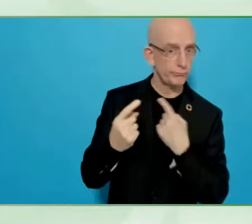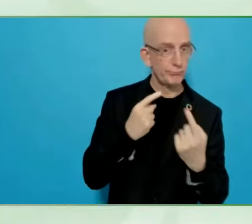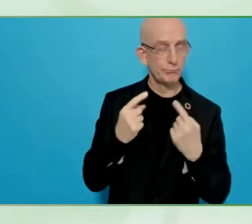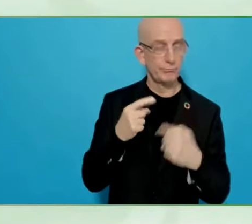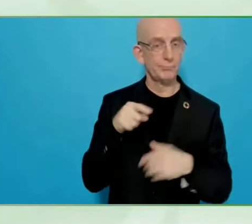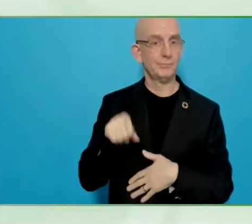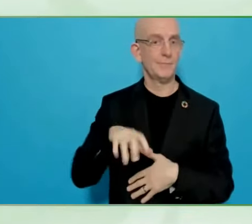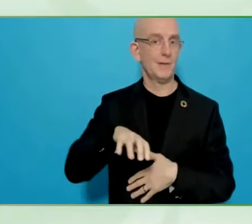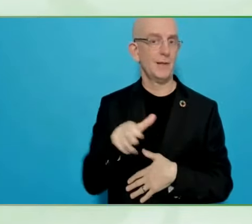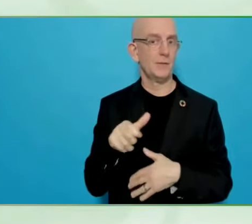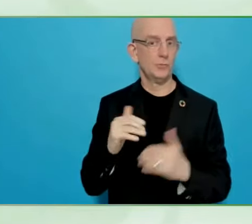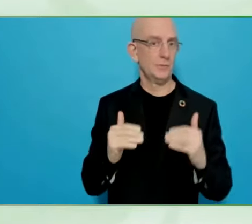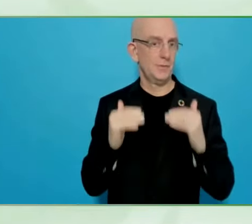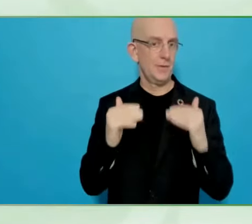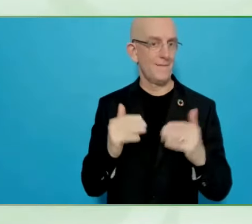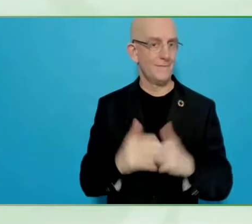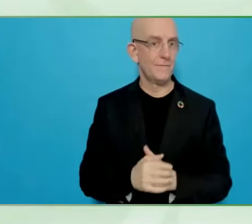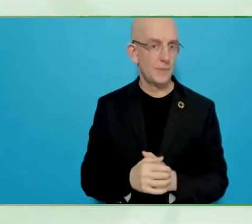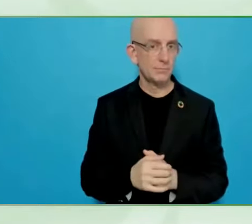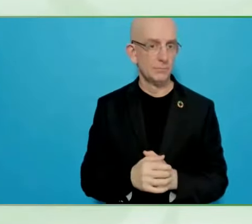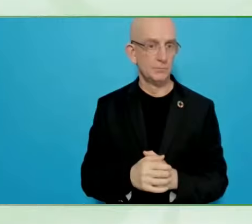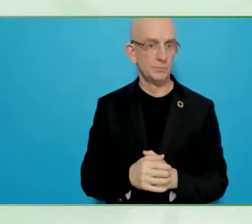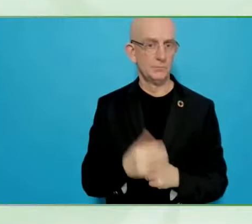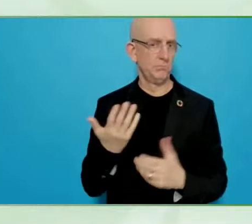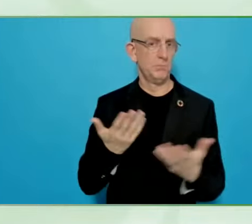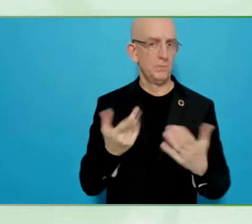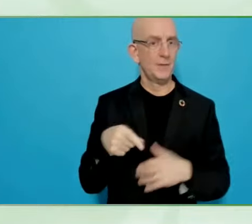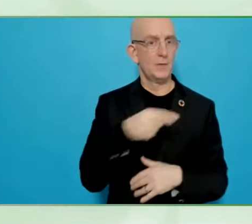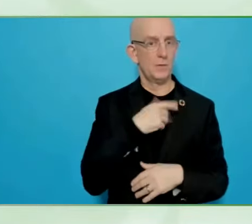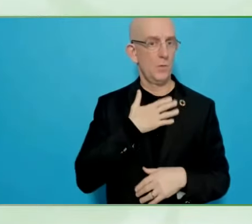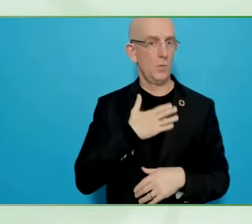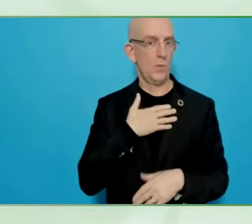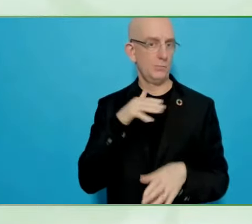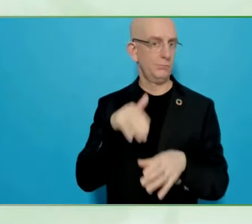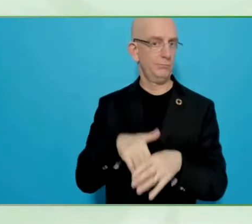Or is it only on the EU level?